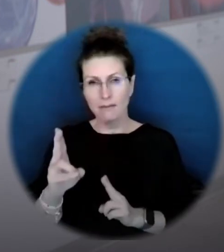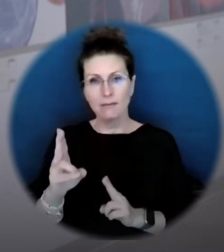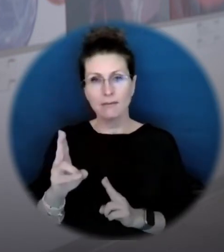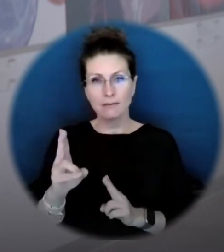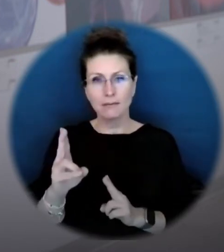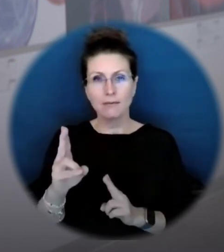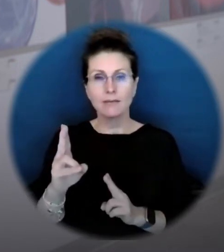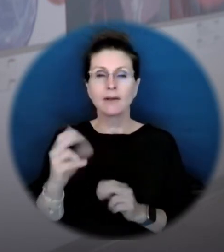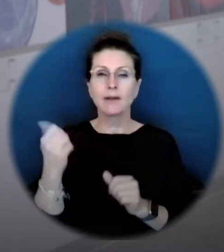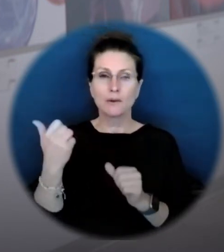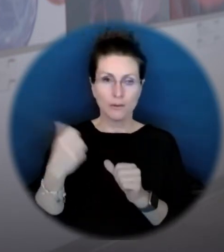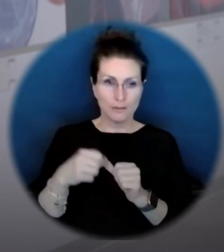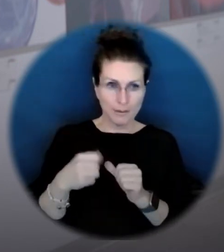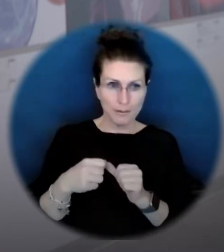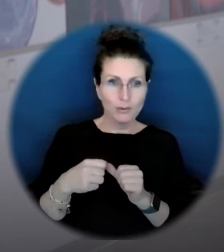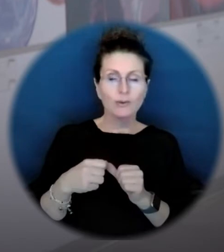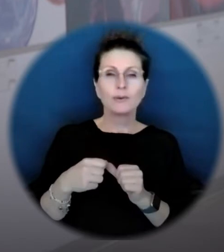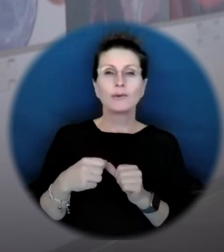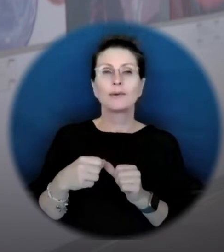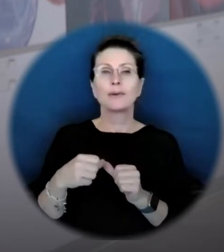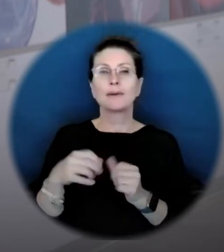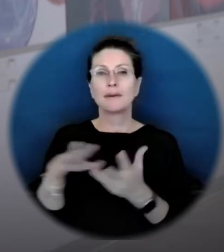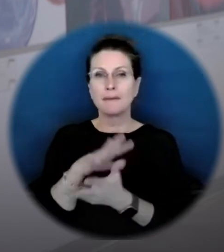and Action on Violence Against Women.